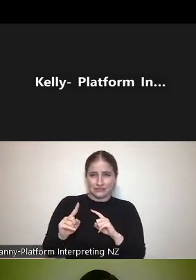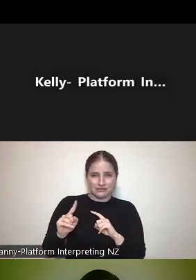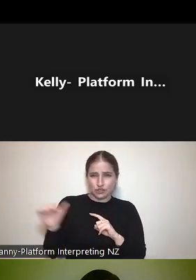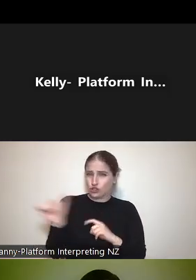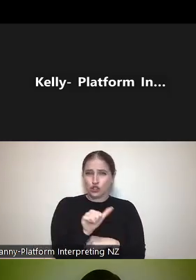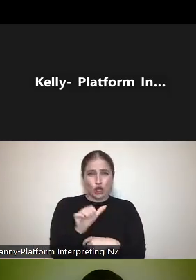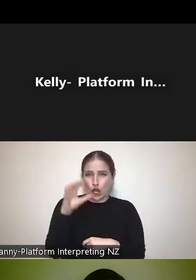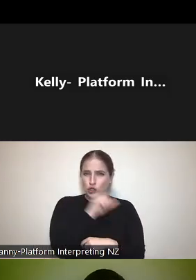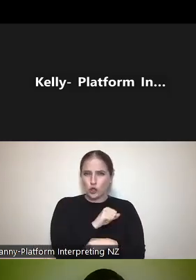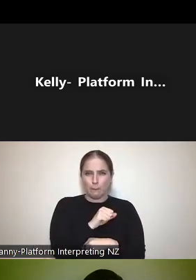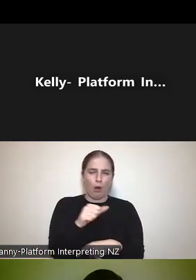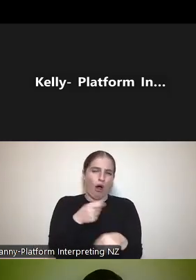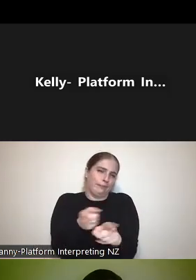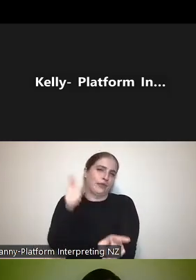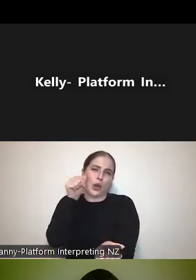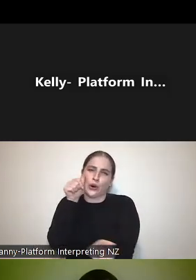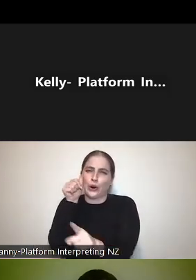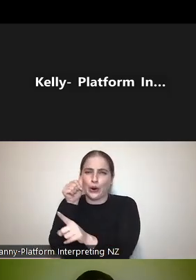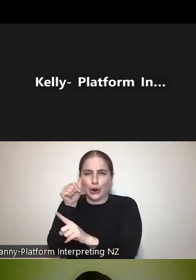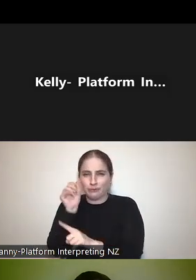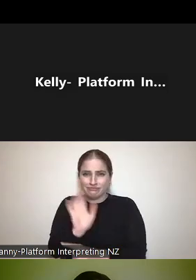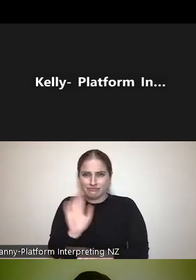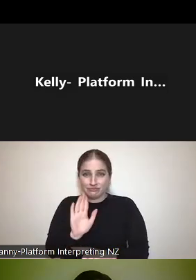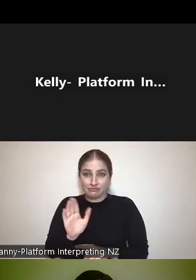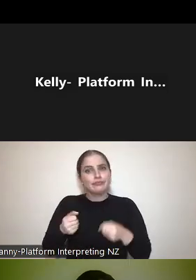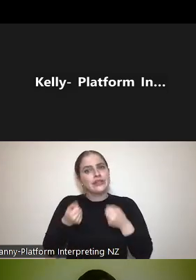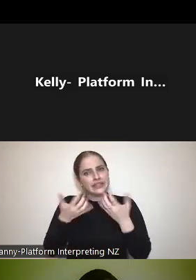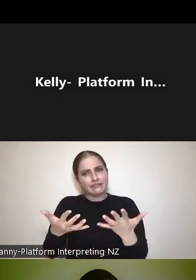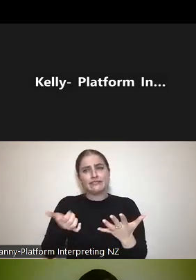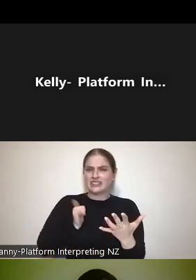it out there and saying, this is what you can expect, this is how we like to take breaks.